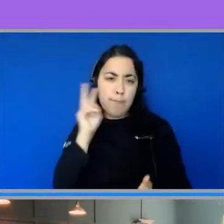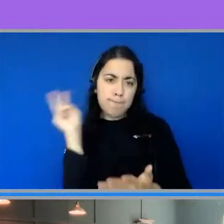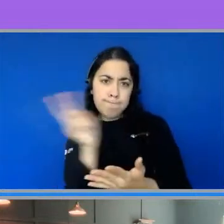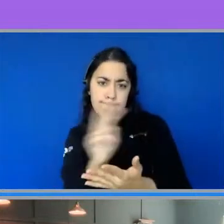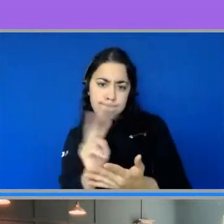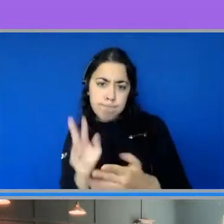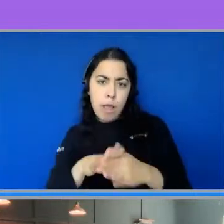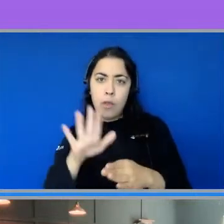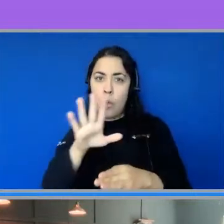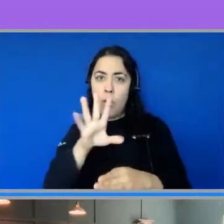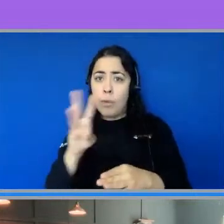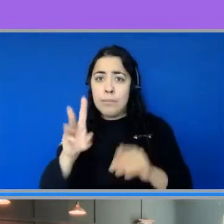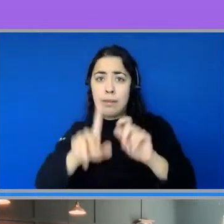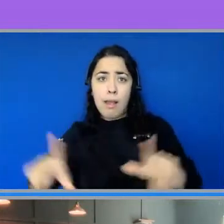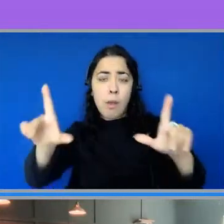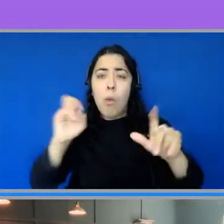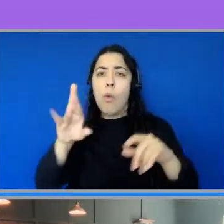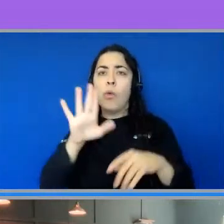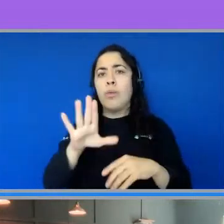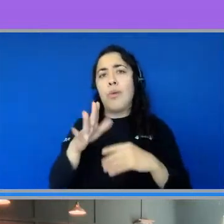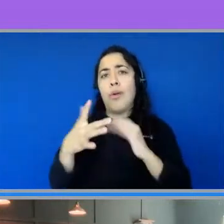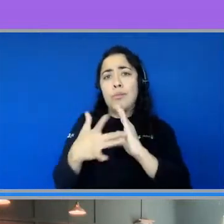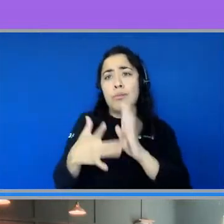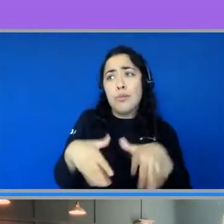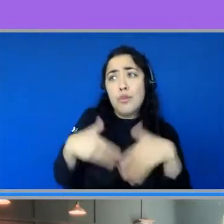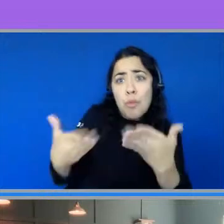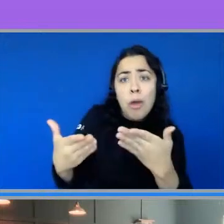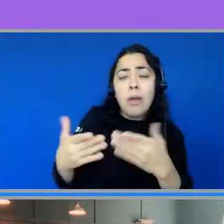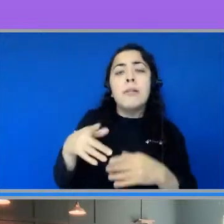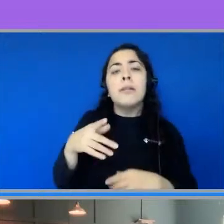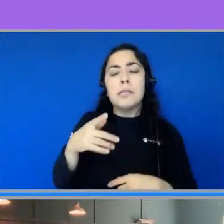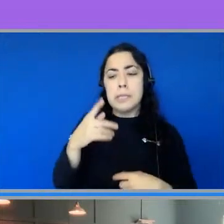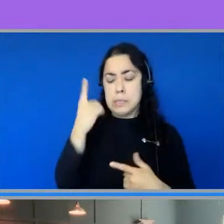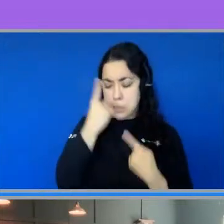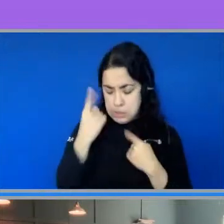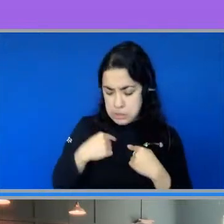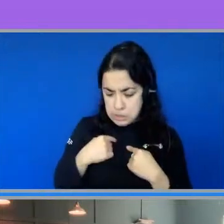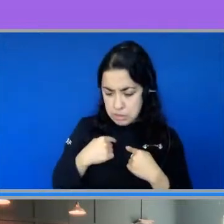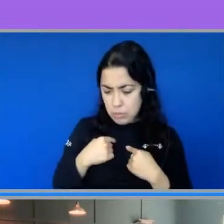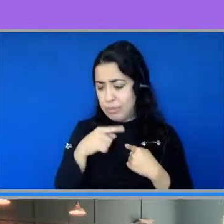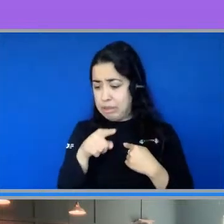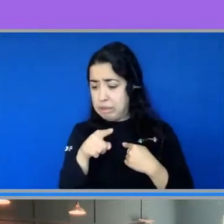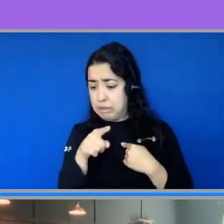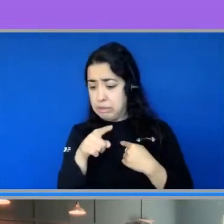your site or your product. Ask yourself is it needed, helpful